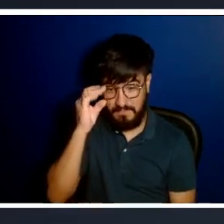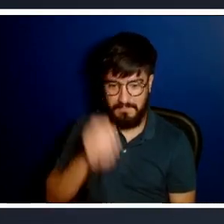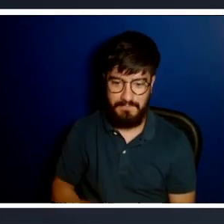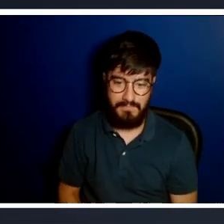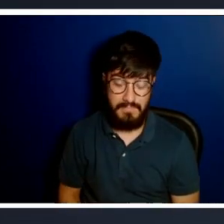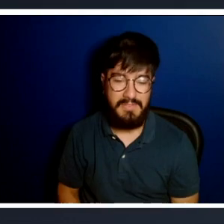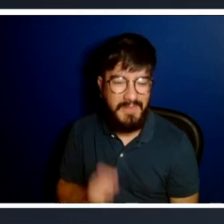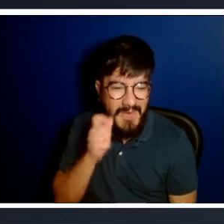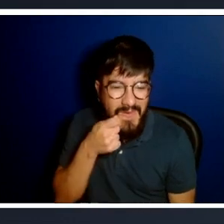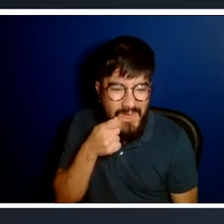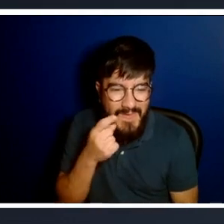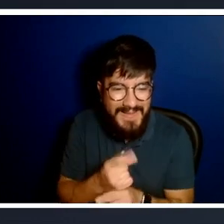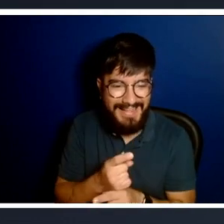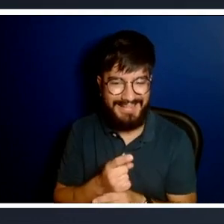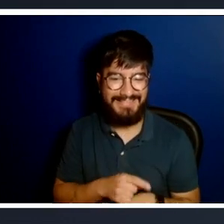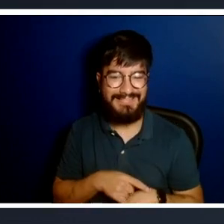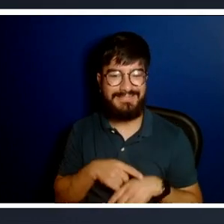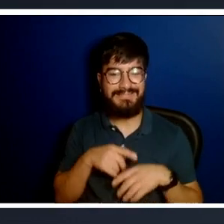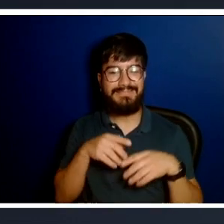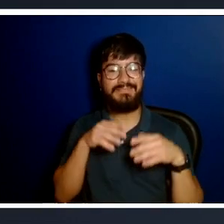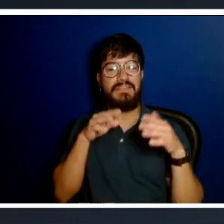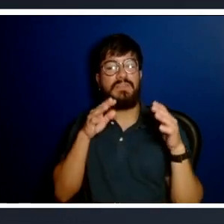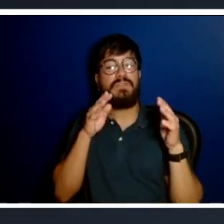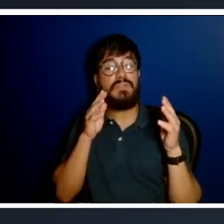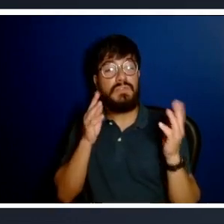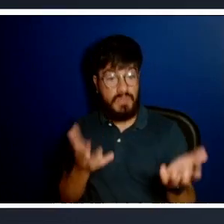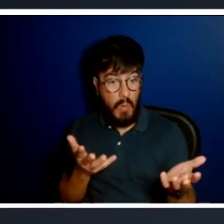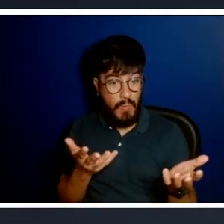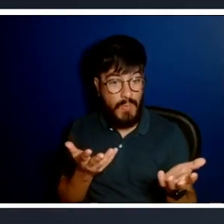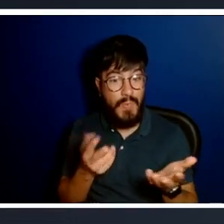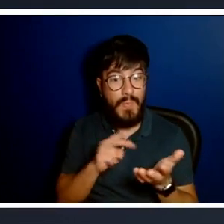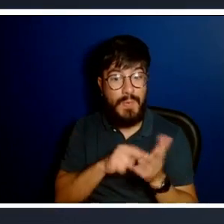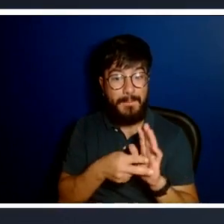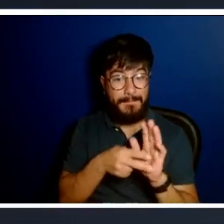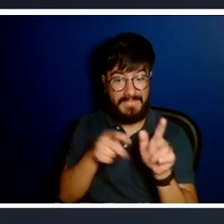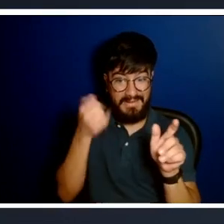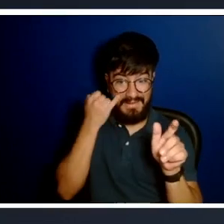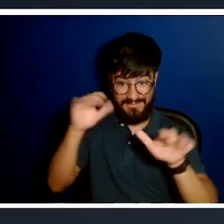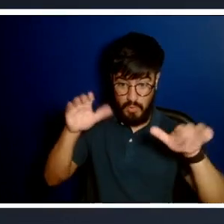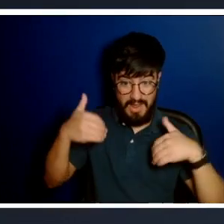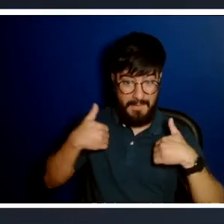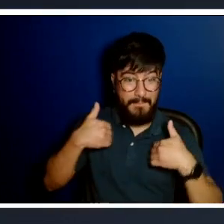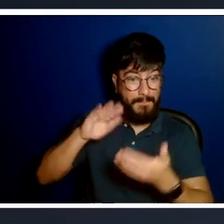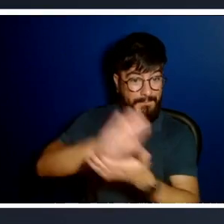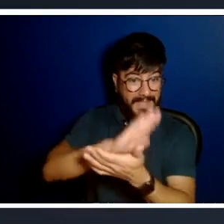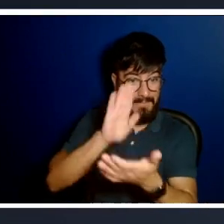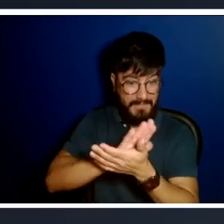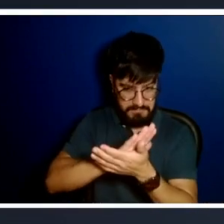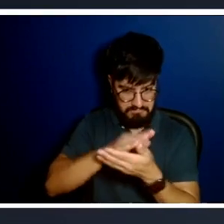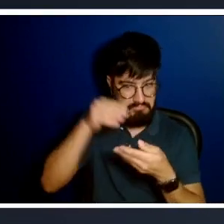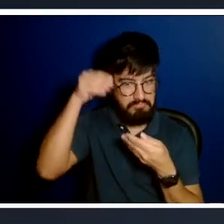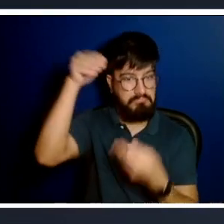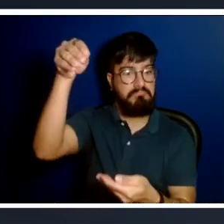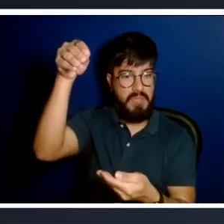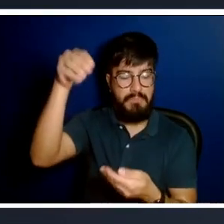So, I heard a lot of actions. If you have your action worksheet, Trish mentioned recycling,